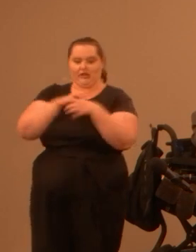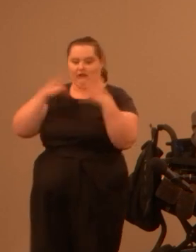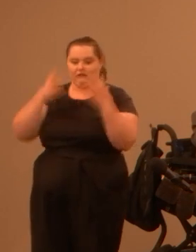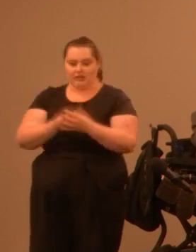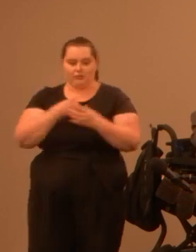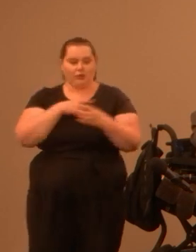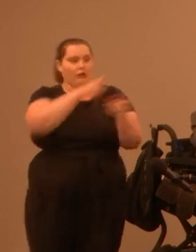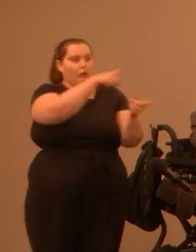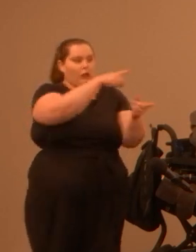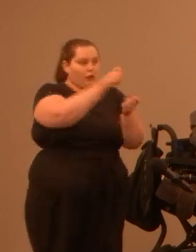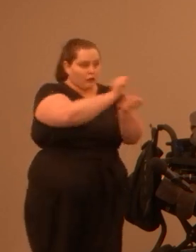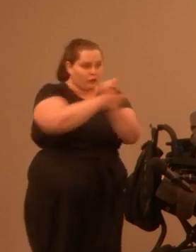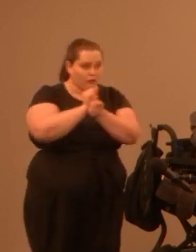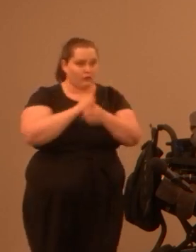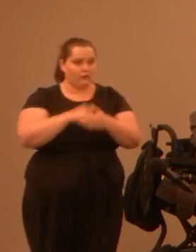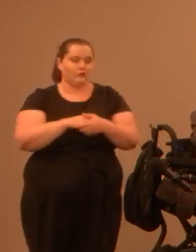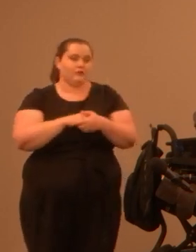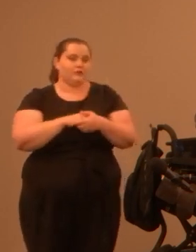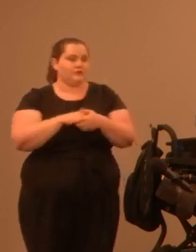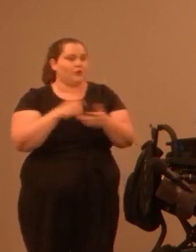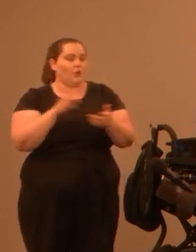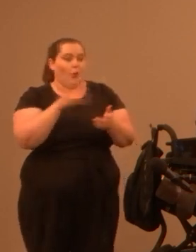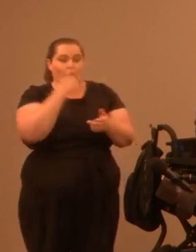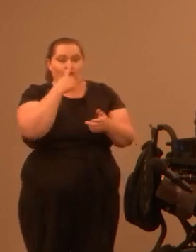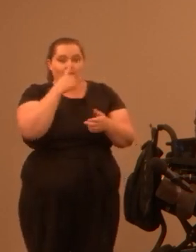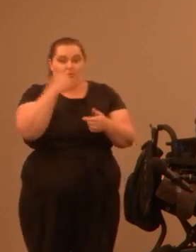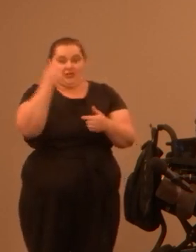those notes about all those people, I think I'm just continuing the thing